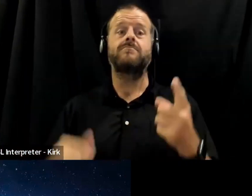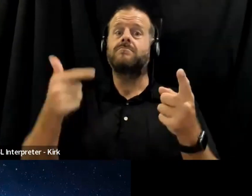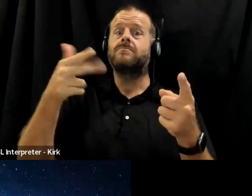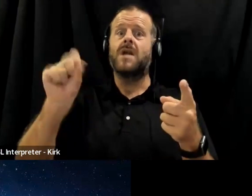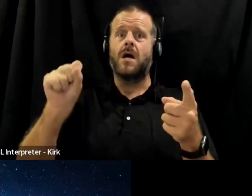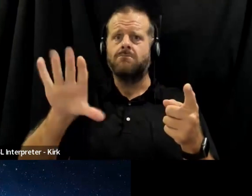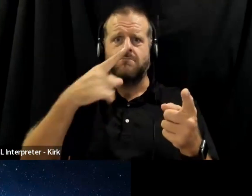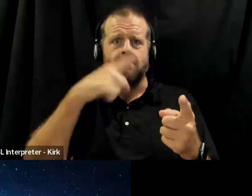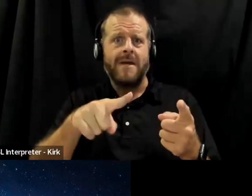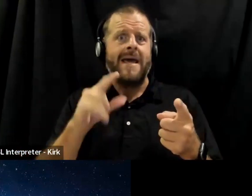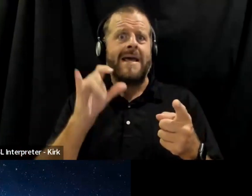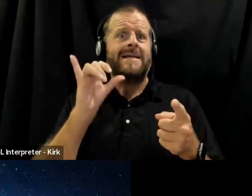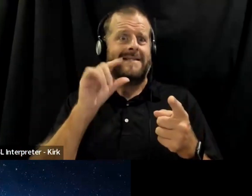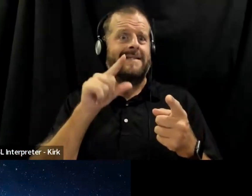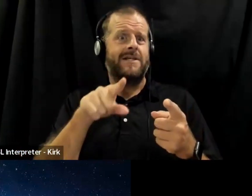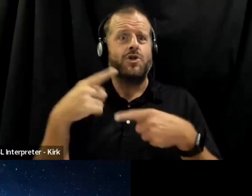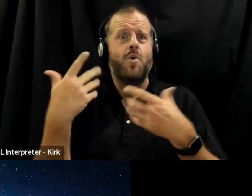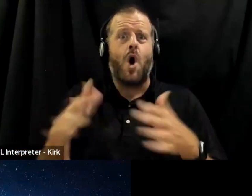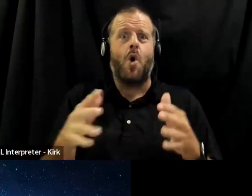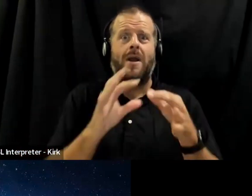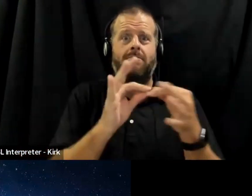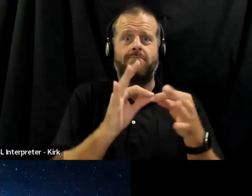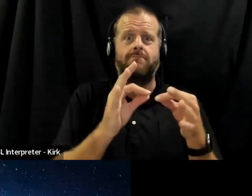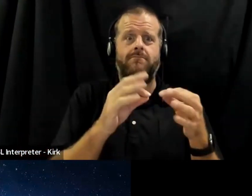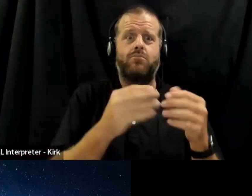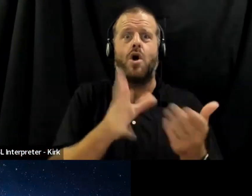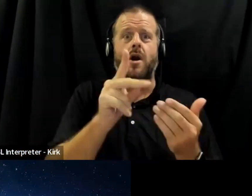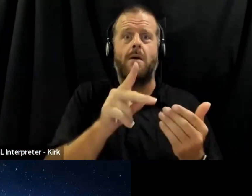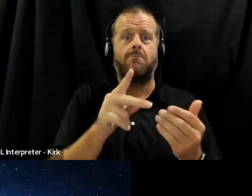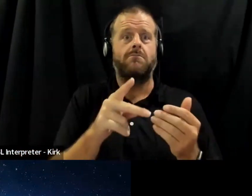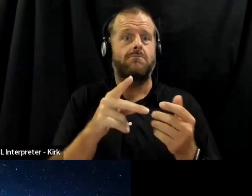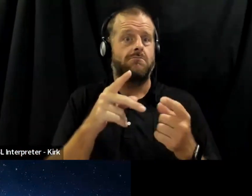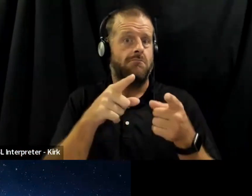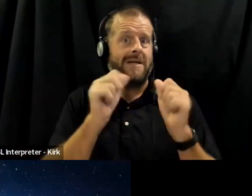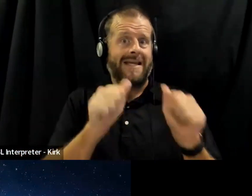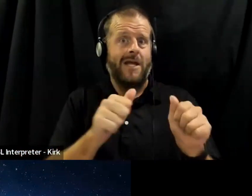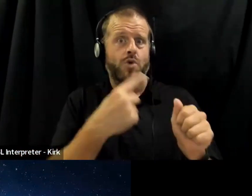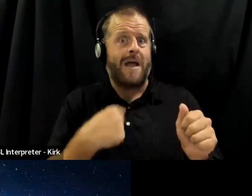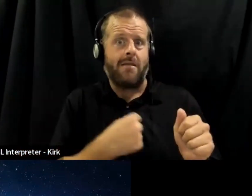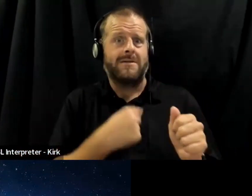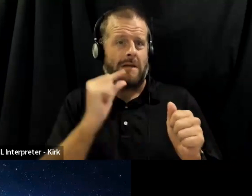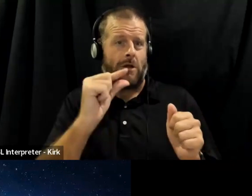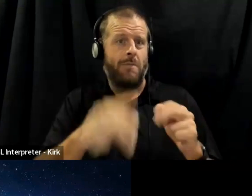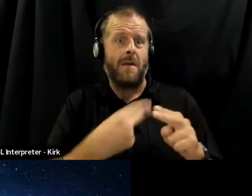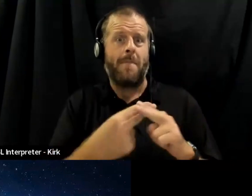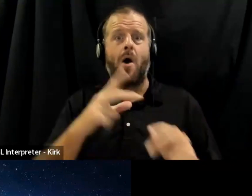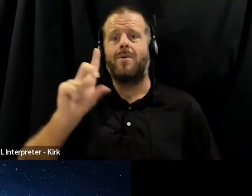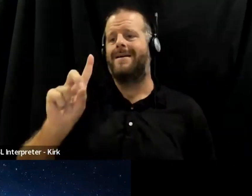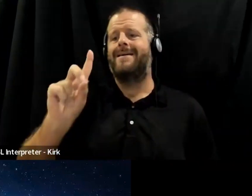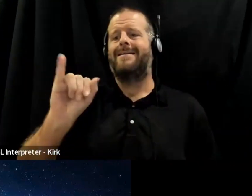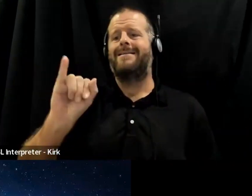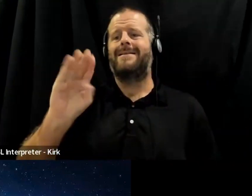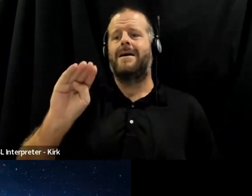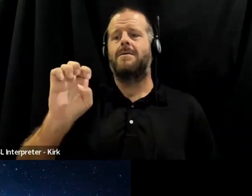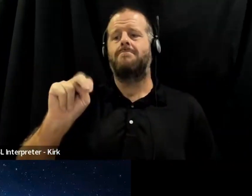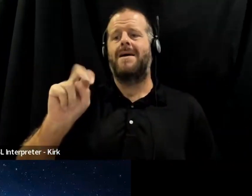Since you brought it up, , before we move on to the next panelist, why don't, can you tell us a little bit about the dimensions program? Because I think, I think it's a, it's a